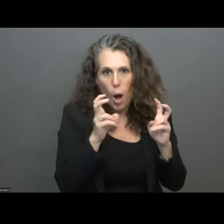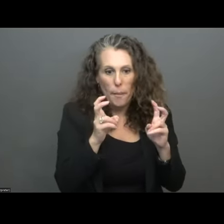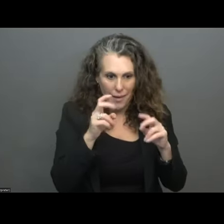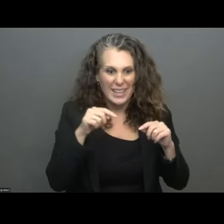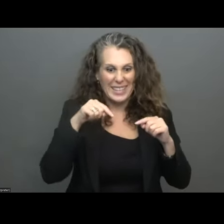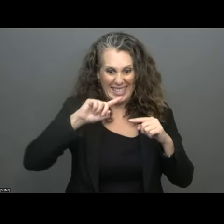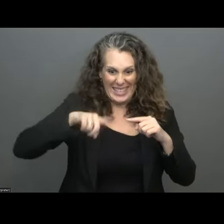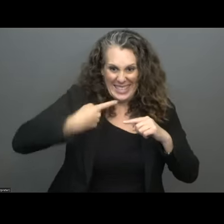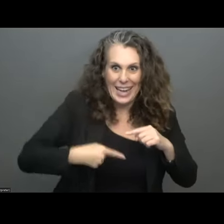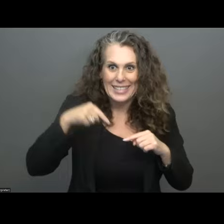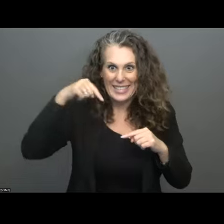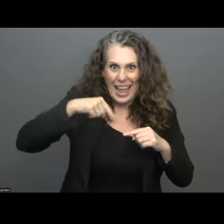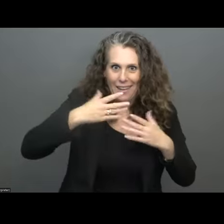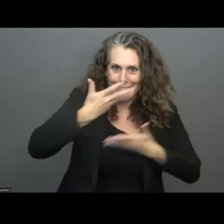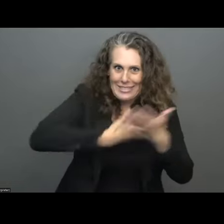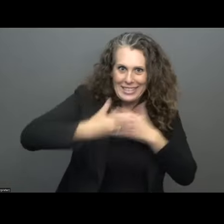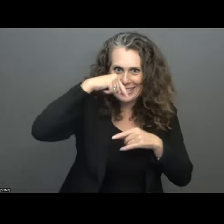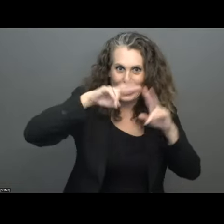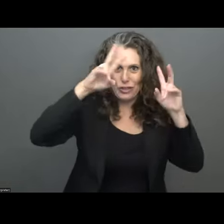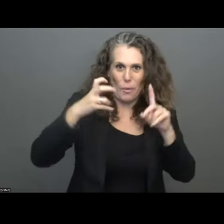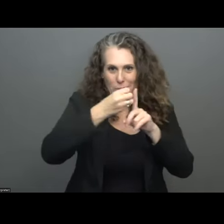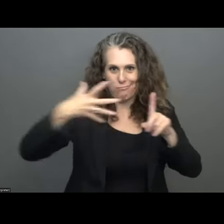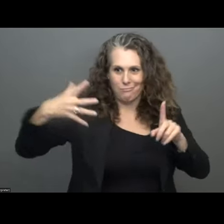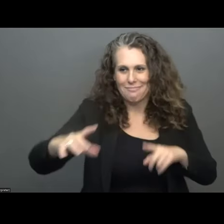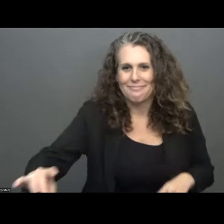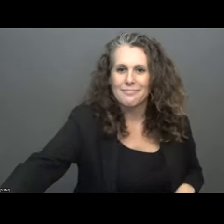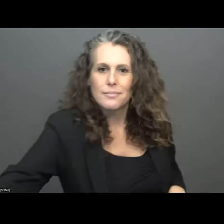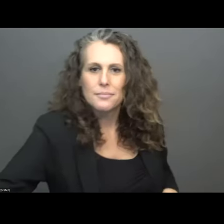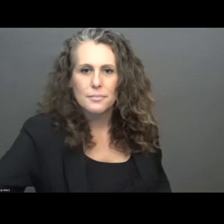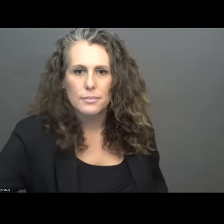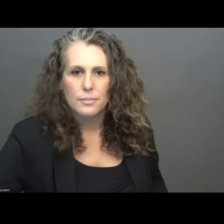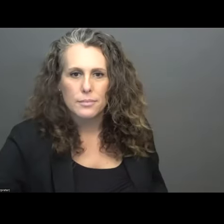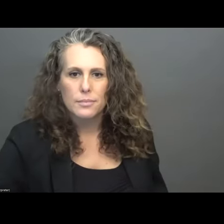14:02:10 in a few moments. 14:02:12 Then, another 46% so almost half